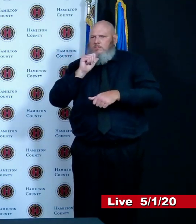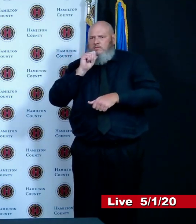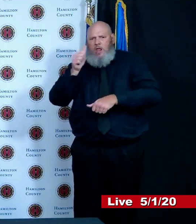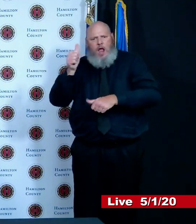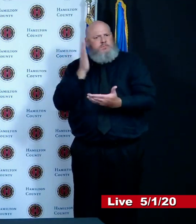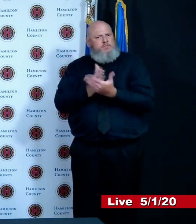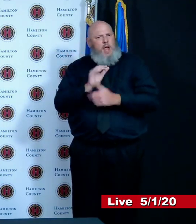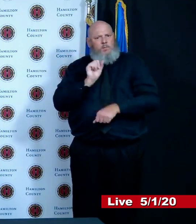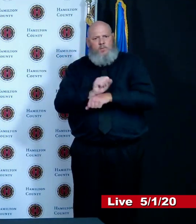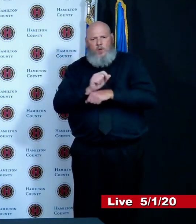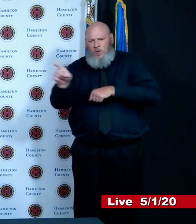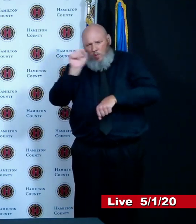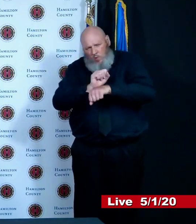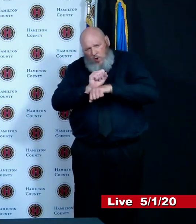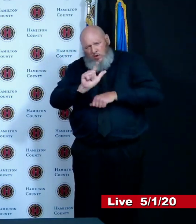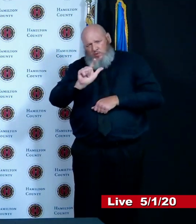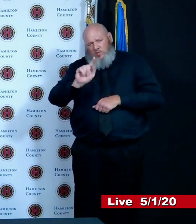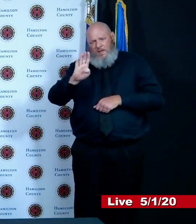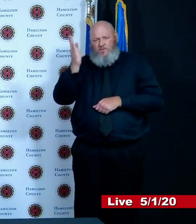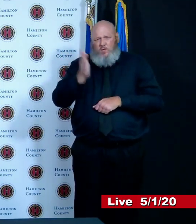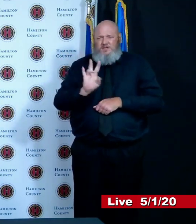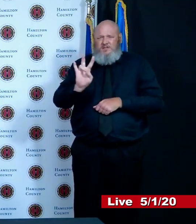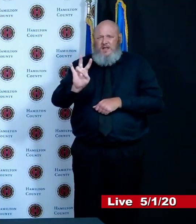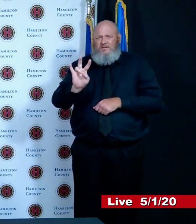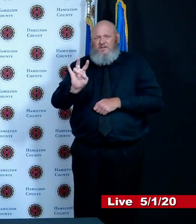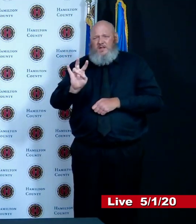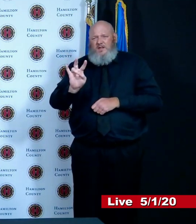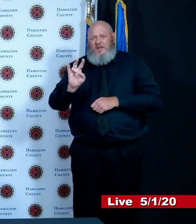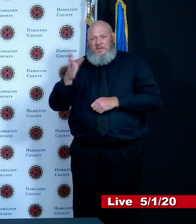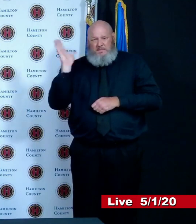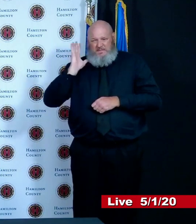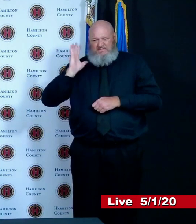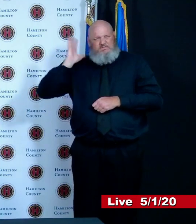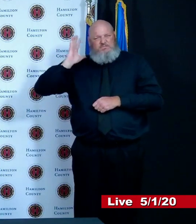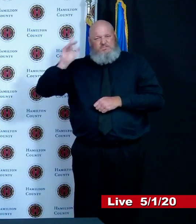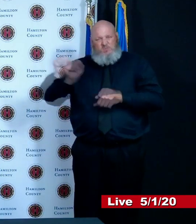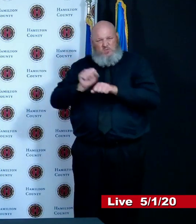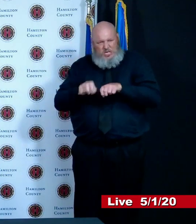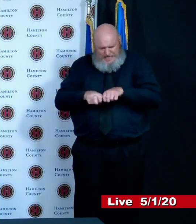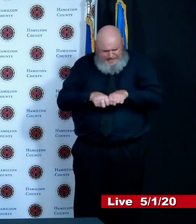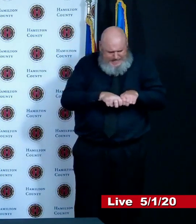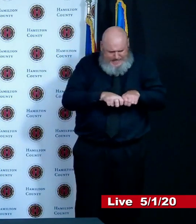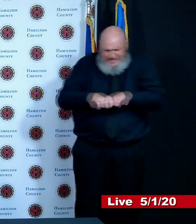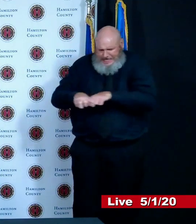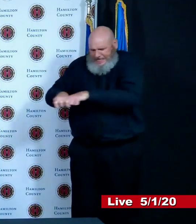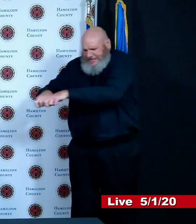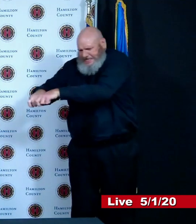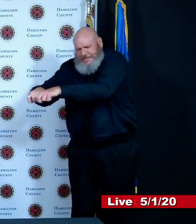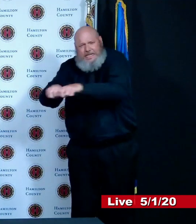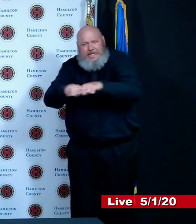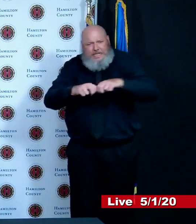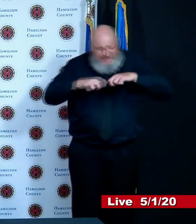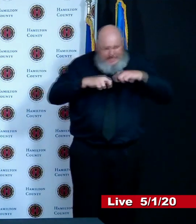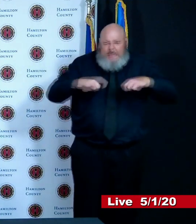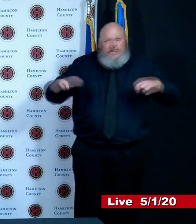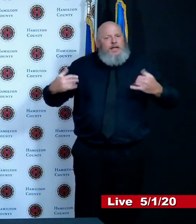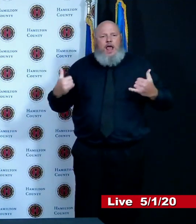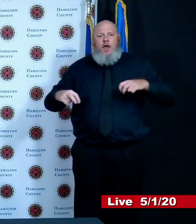they work really close to one another and so we were able to purchase additional equipment this was already in the works but we use the federal dollars